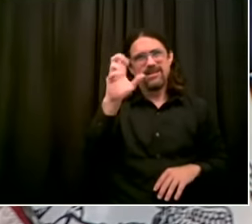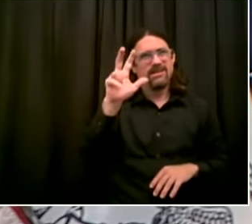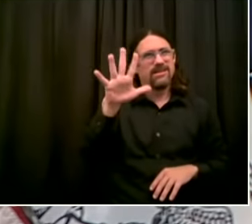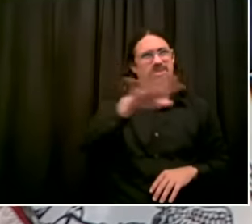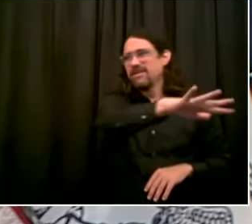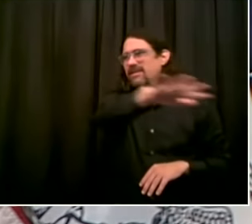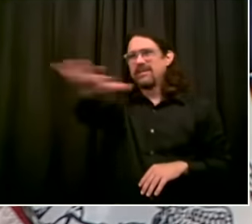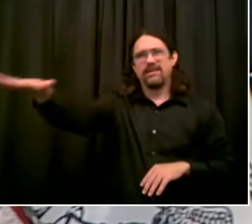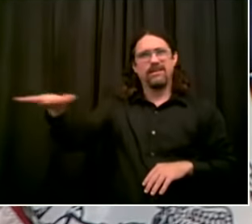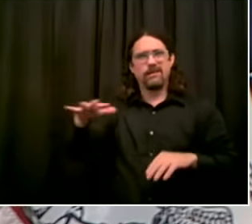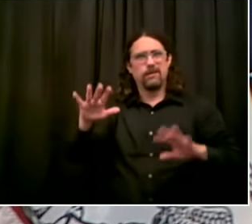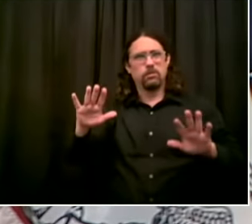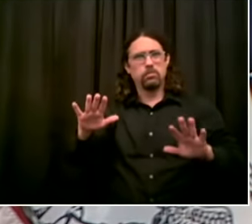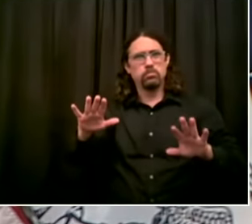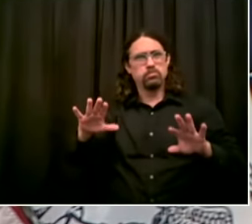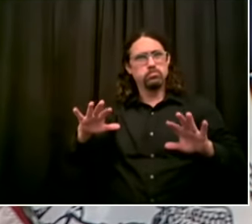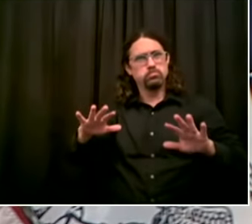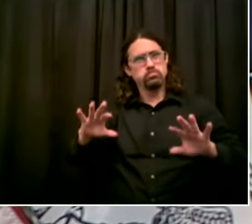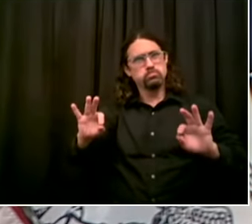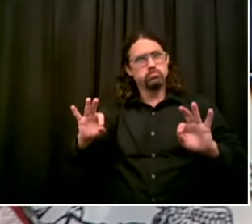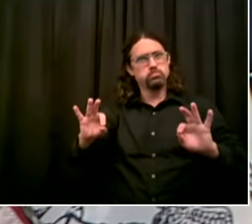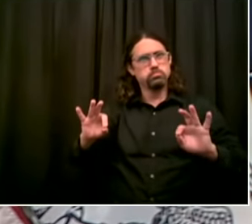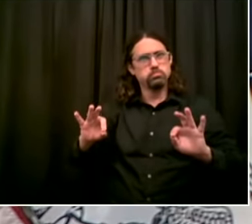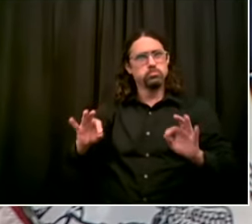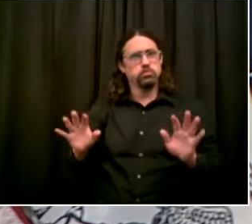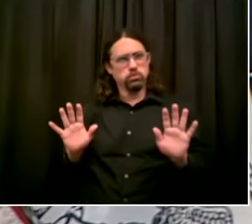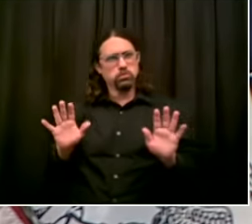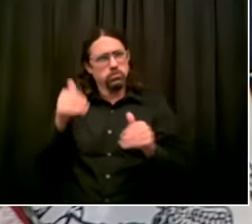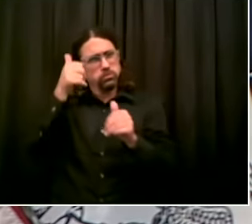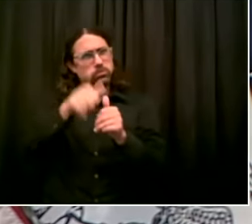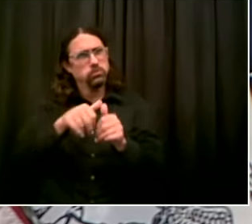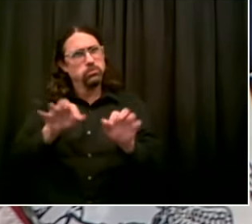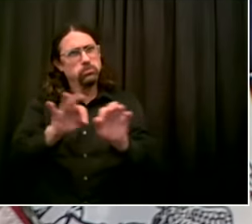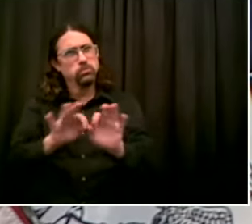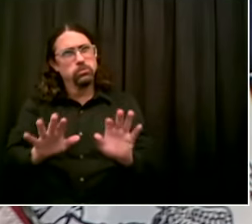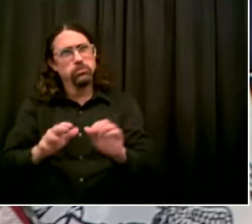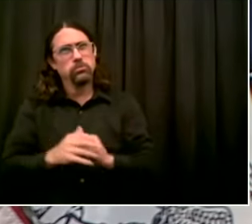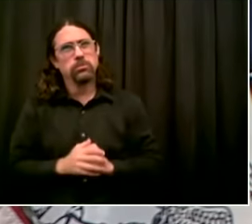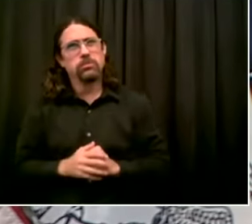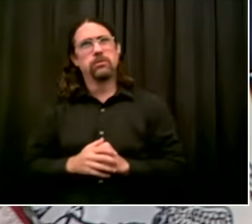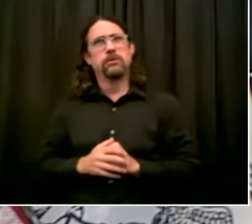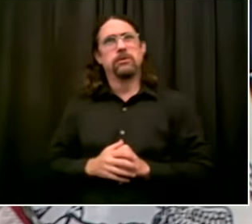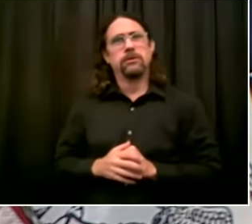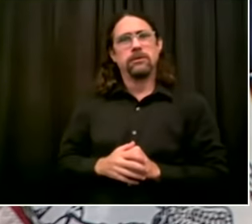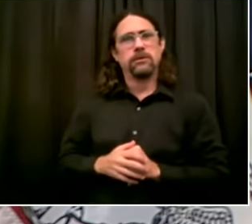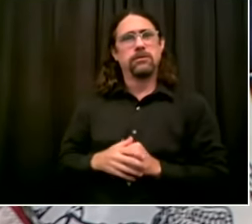WE CAN TRACK ETHM BY WHERE A TEACHER OR STUDENT OR STR AF MEMBER LIVES OR WH ATSCHOOL THEY